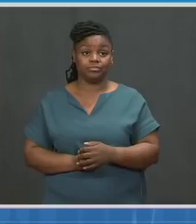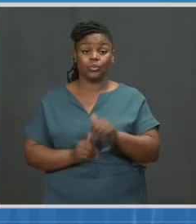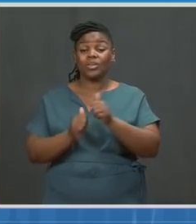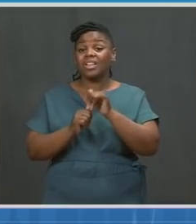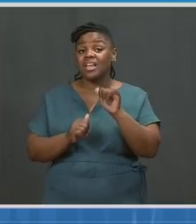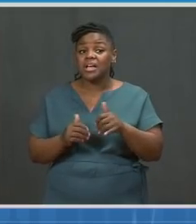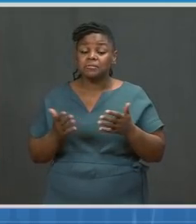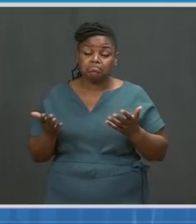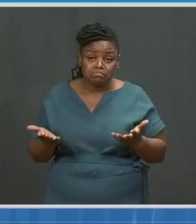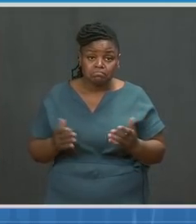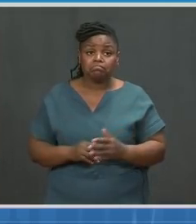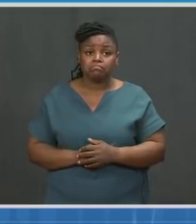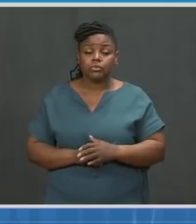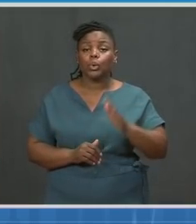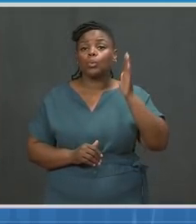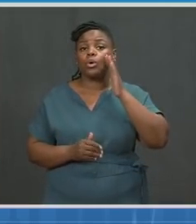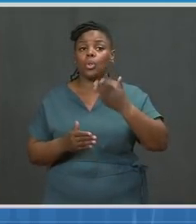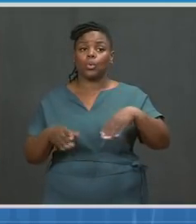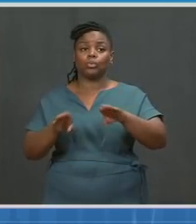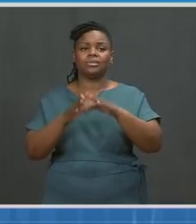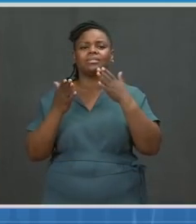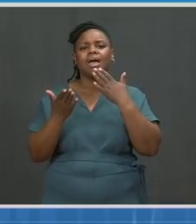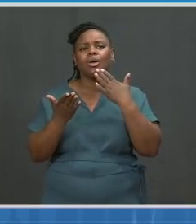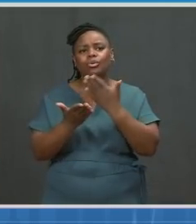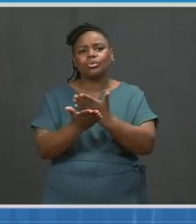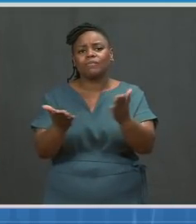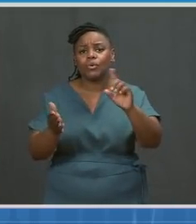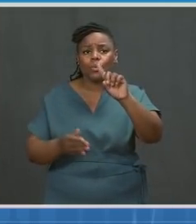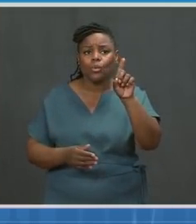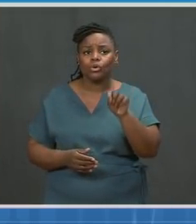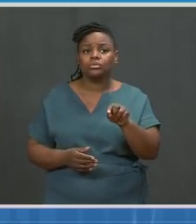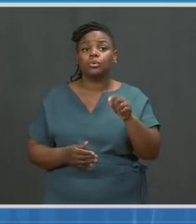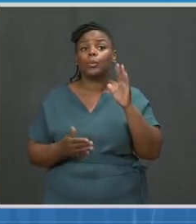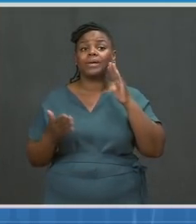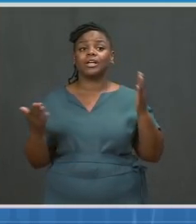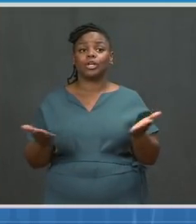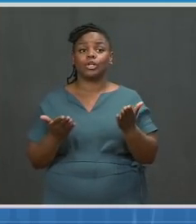Thank you for all your questions, and we'll be here doing this briefing again on Friday.